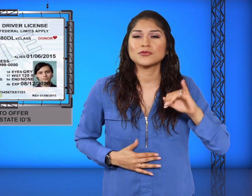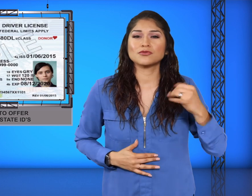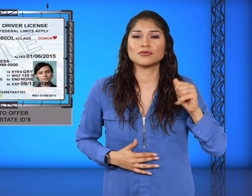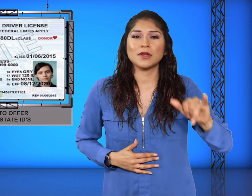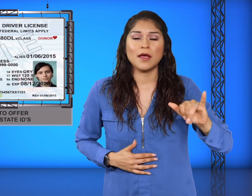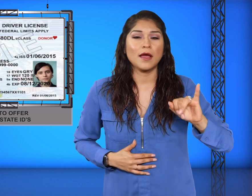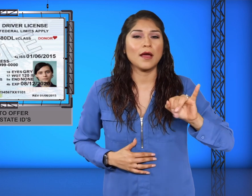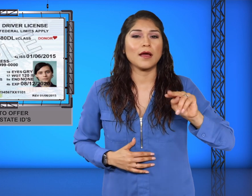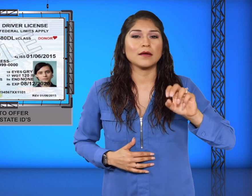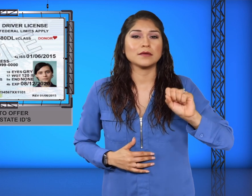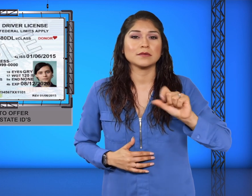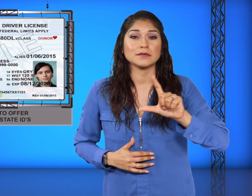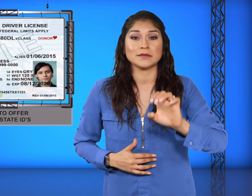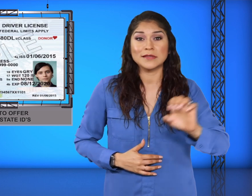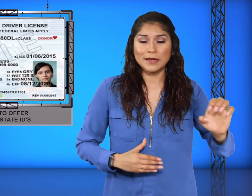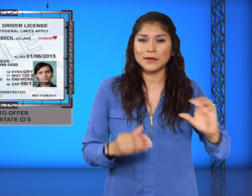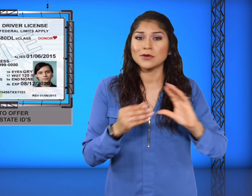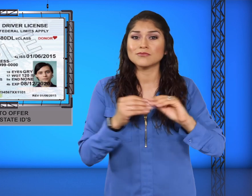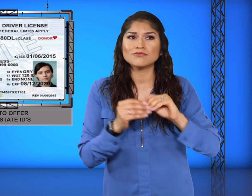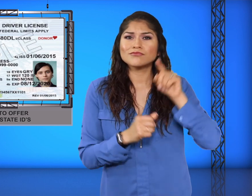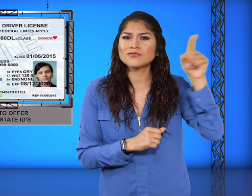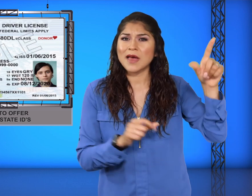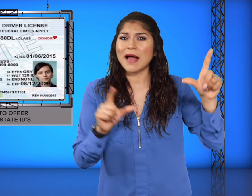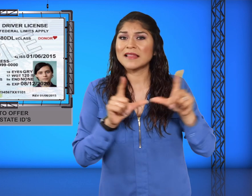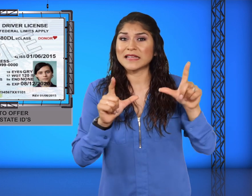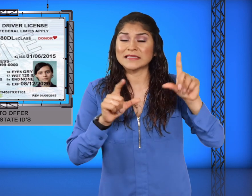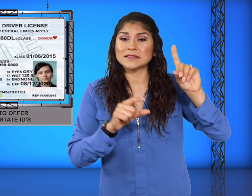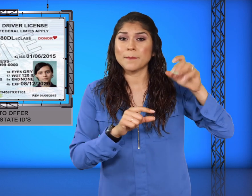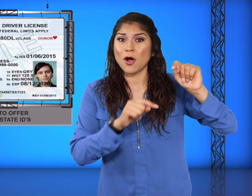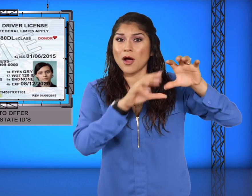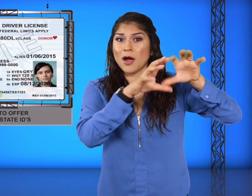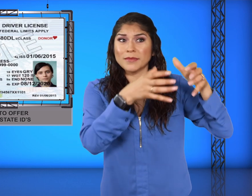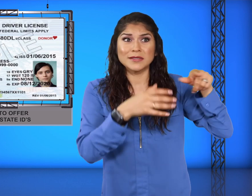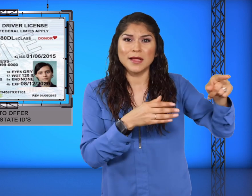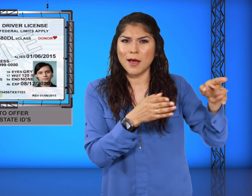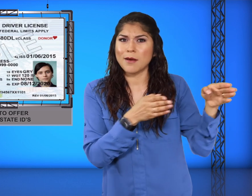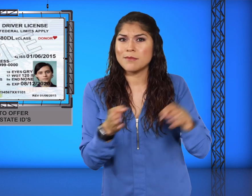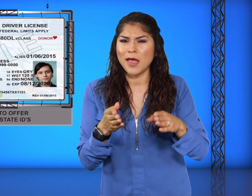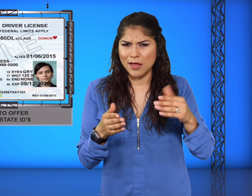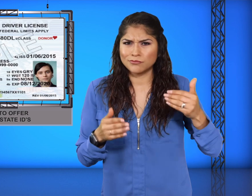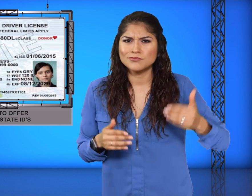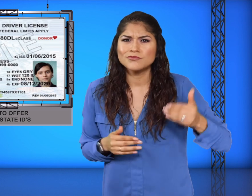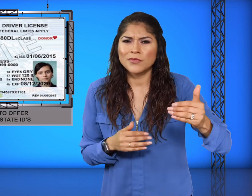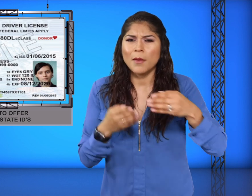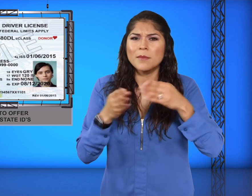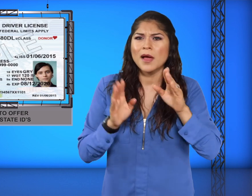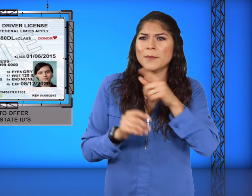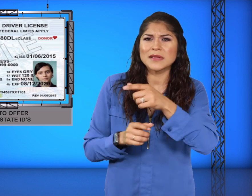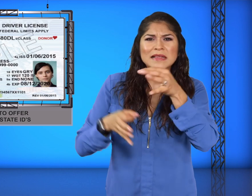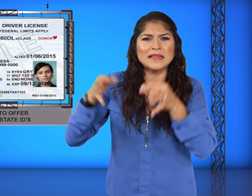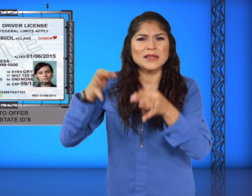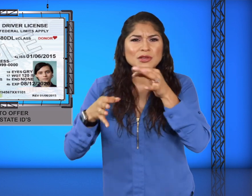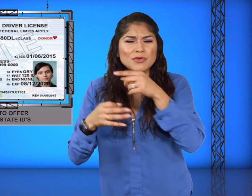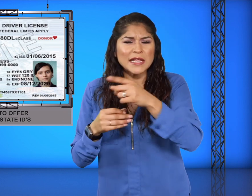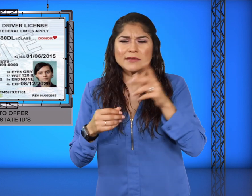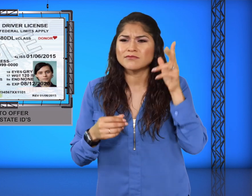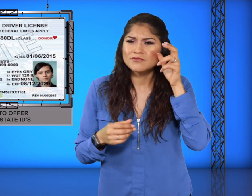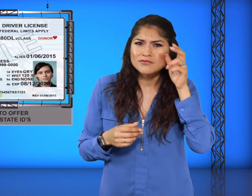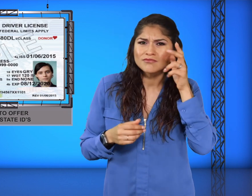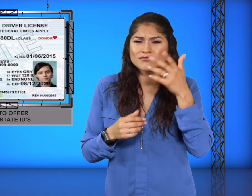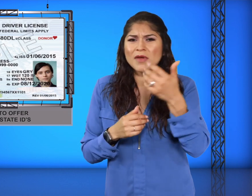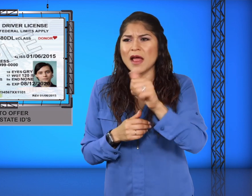Governor Jay Inslee says the Department of Licensing will hold a series of public meetings